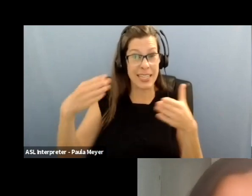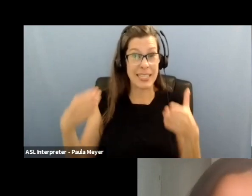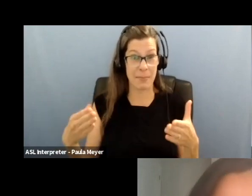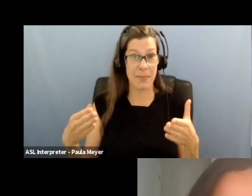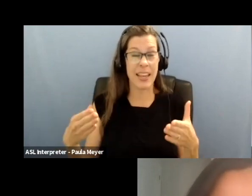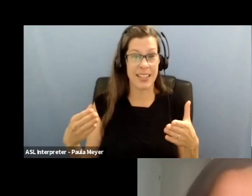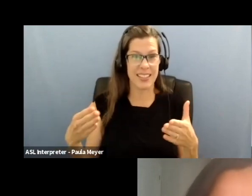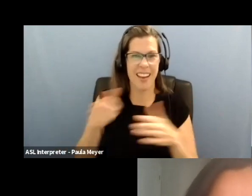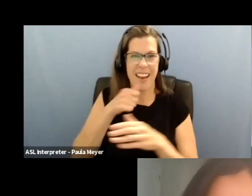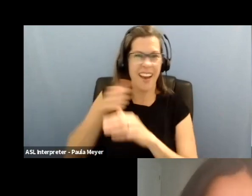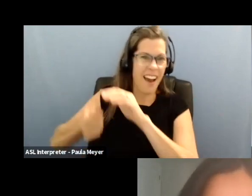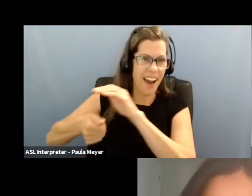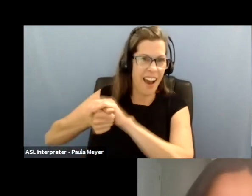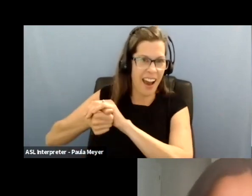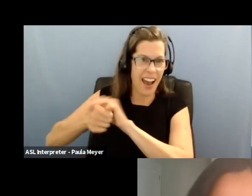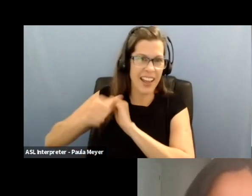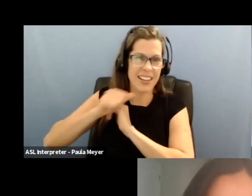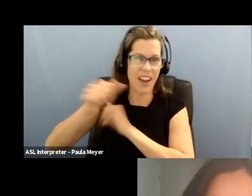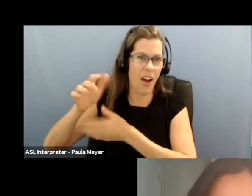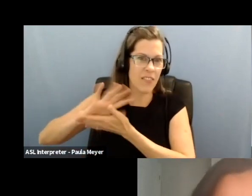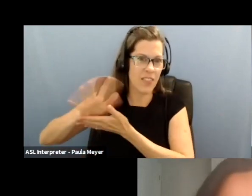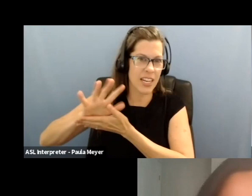participants and spotlight who needs to stay on the screen permanently.